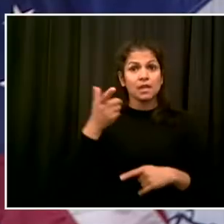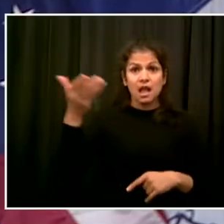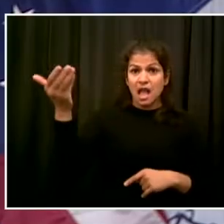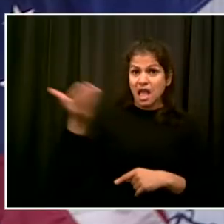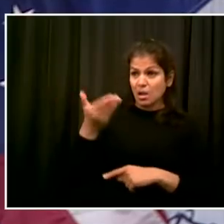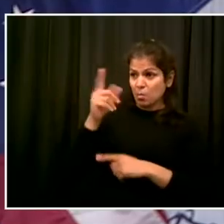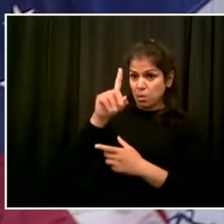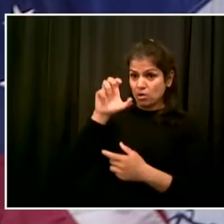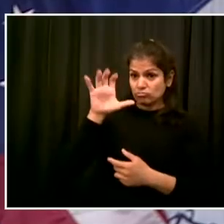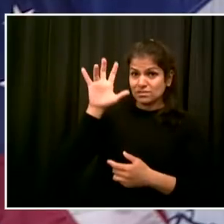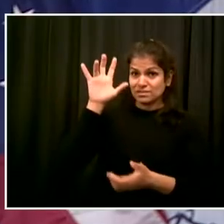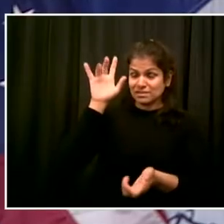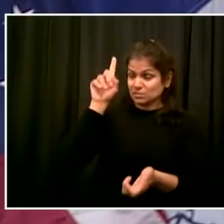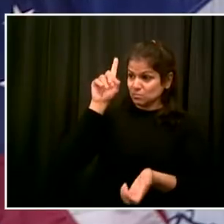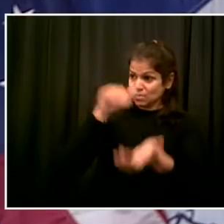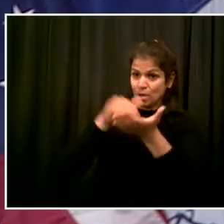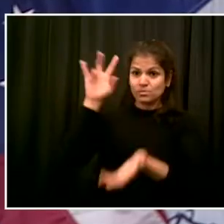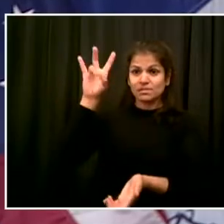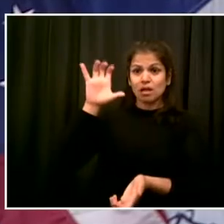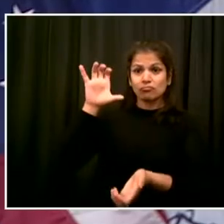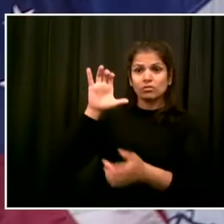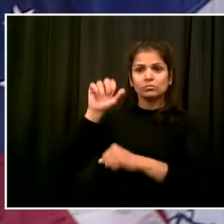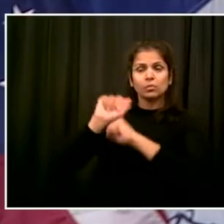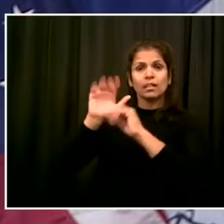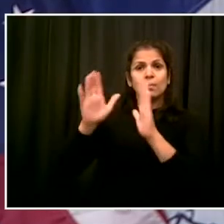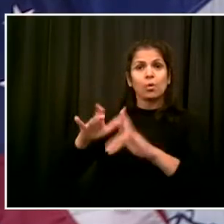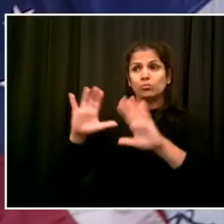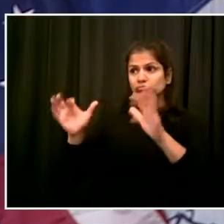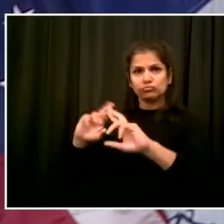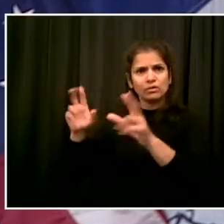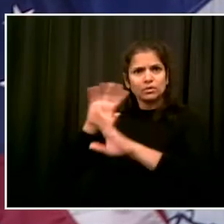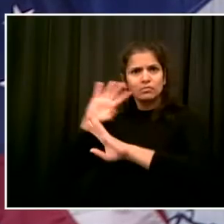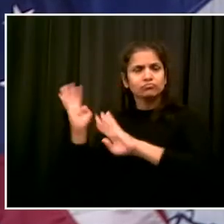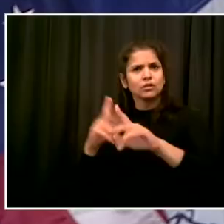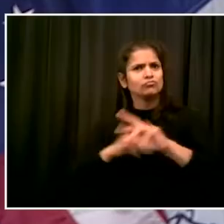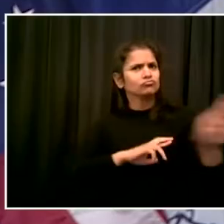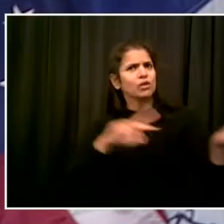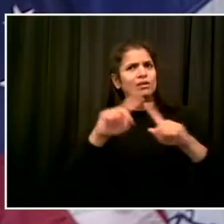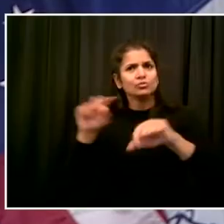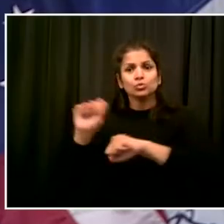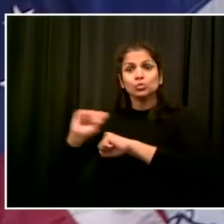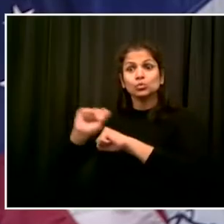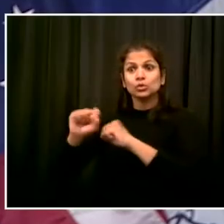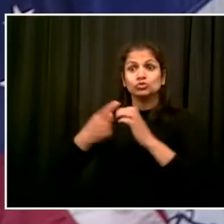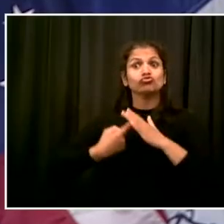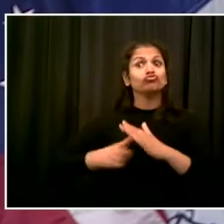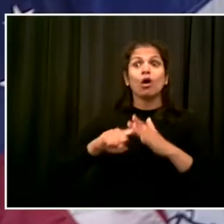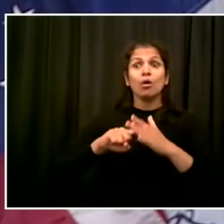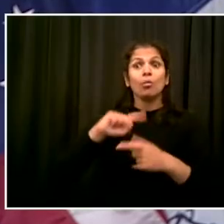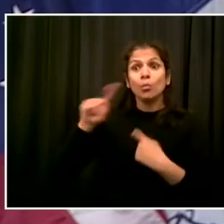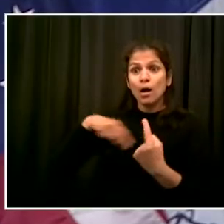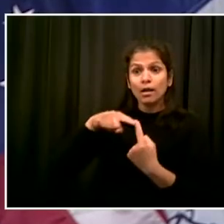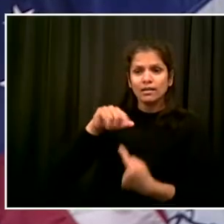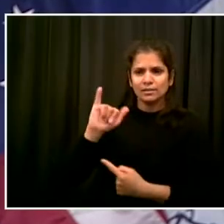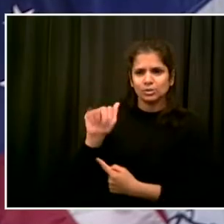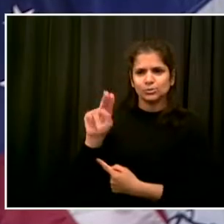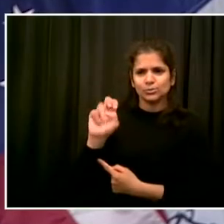ABOUT A LARGER IINTITAIVANE D YSAS THERE SEEMS TO BE CHAOS. I HAVE NO DINITICAOOFN ANYTHING LIKE THAT. THEY HAVE 1700 PEOPLE READY TO GO FOR JUNE 1 AND THAT IS ABSOLUTELY REMARKABLE.